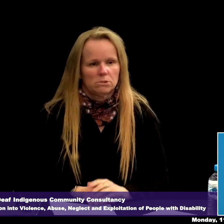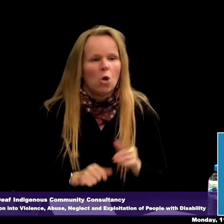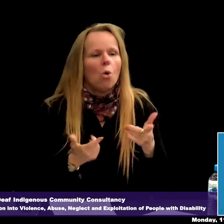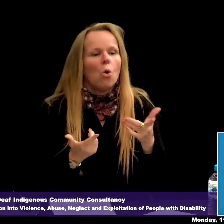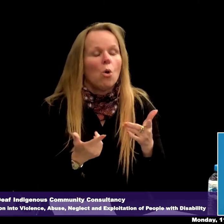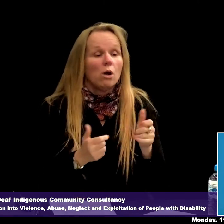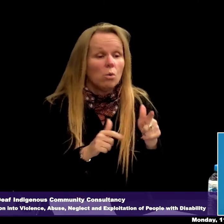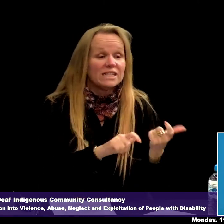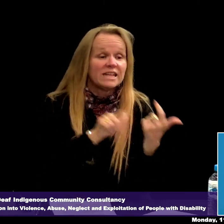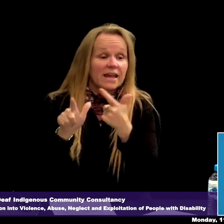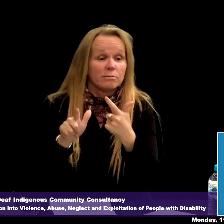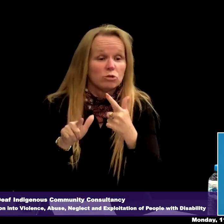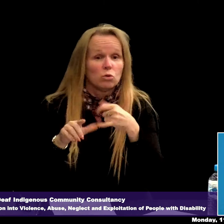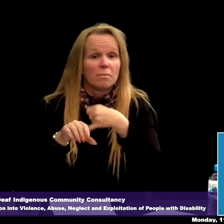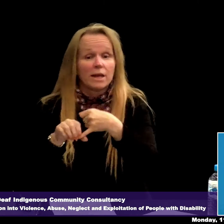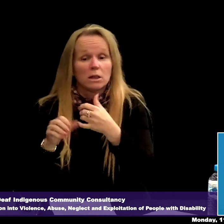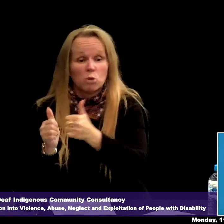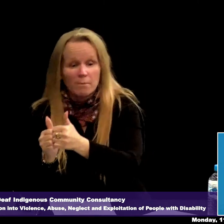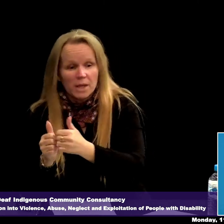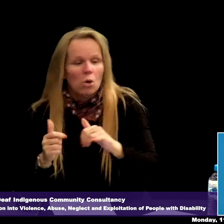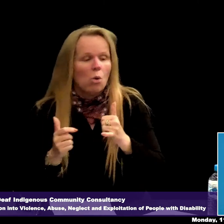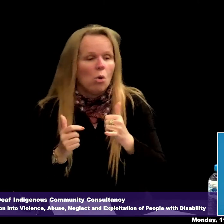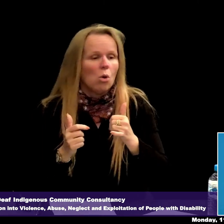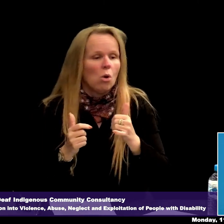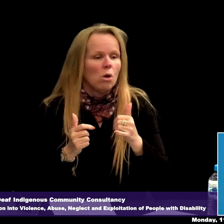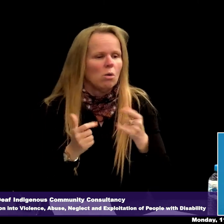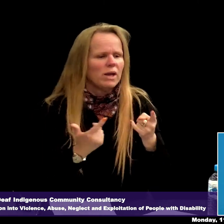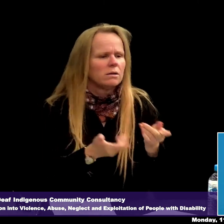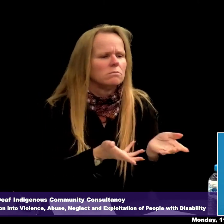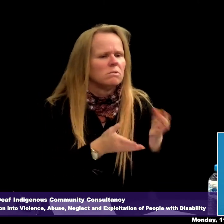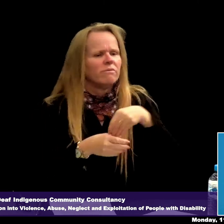That's all we need to worry about." Or, "We make sure we transport them to medical